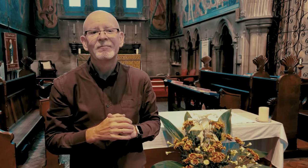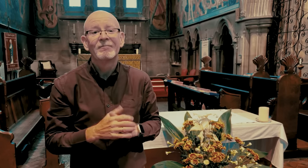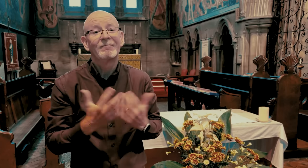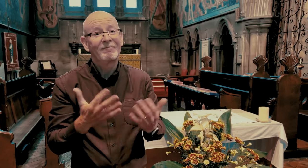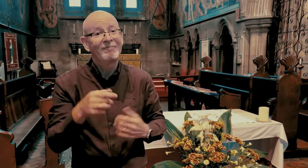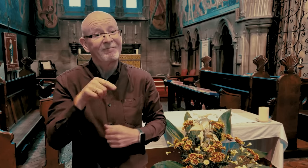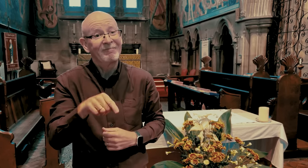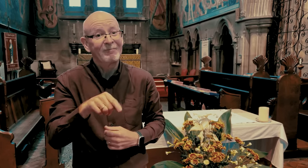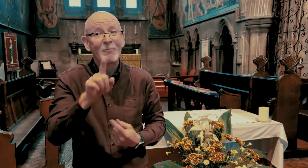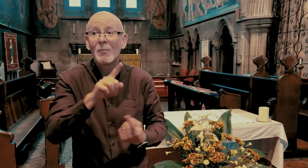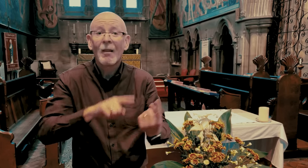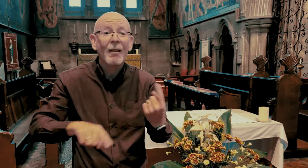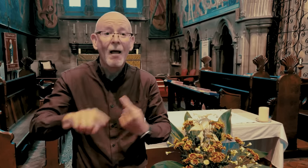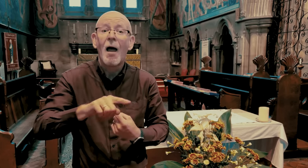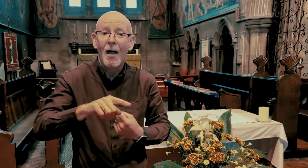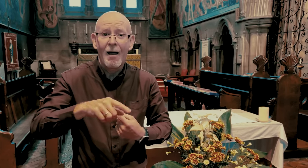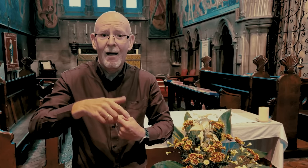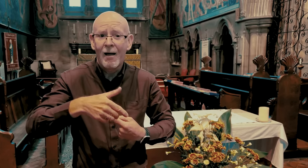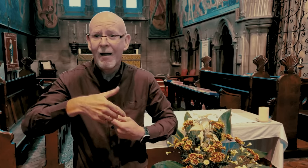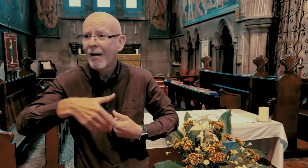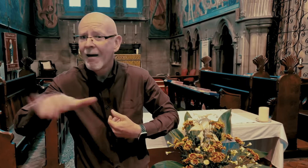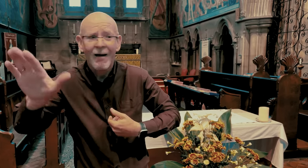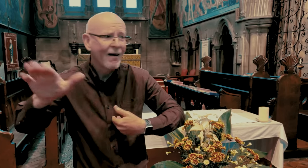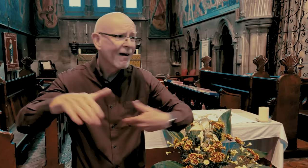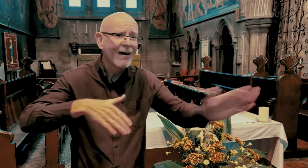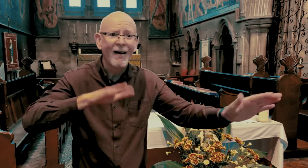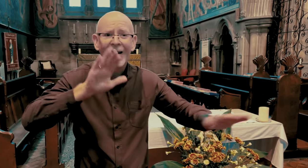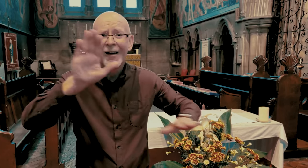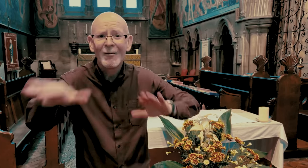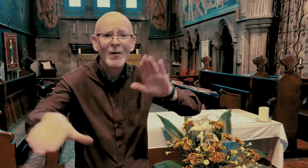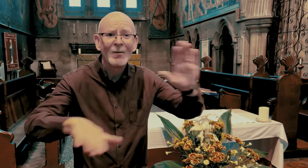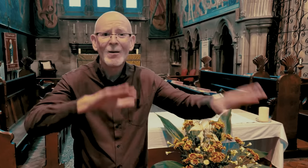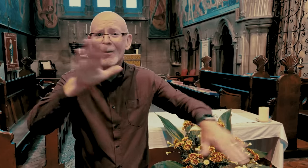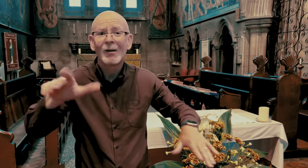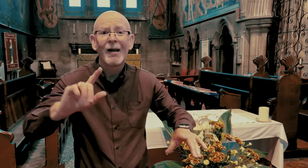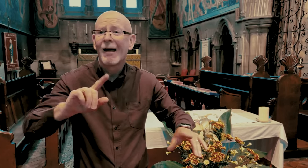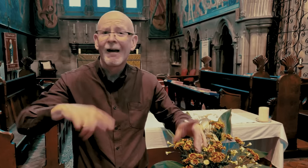And all the people went on their way to eat and drink